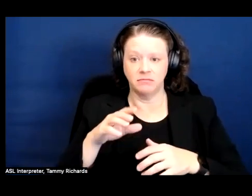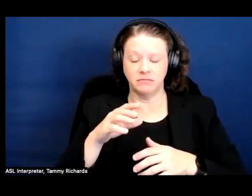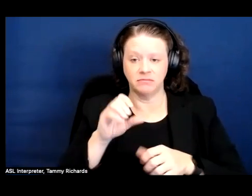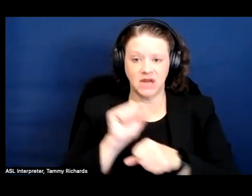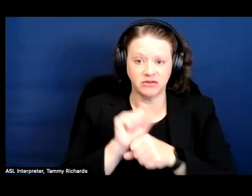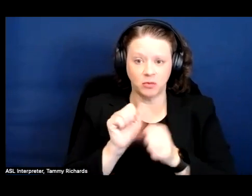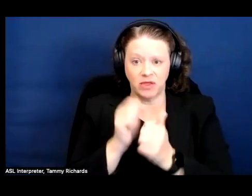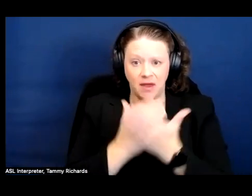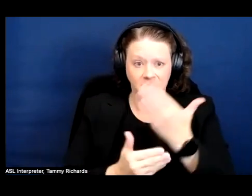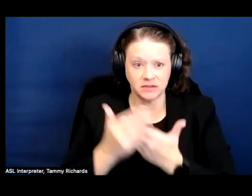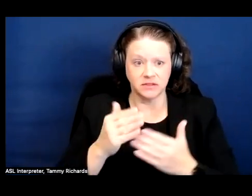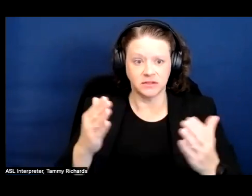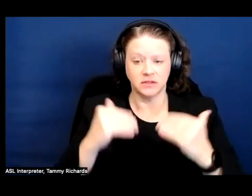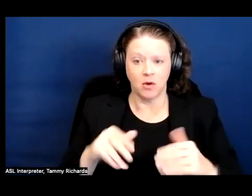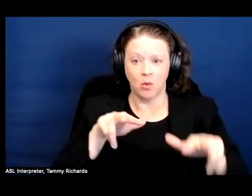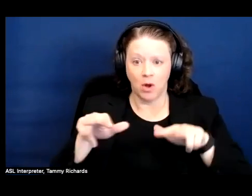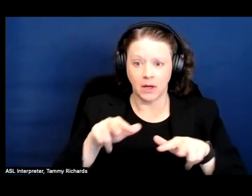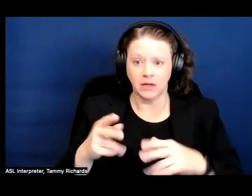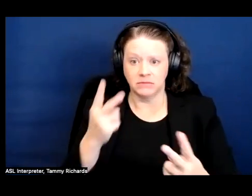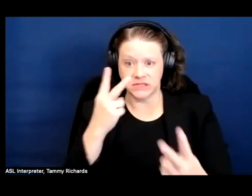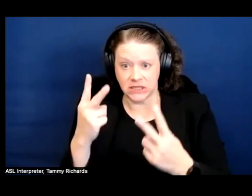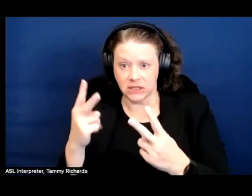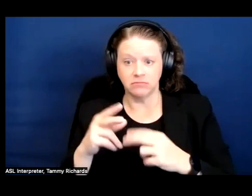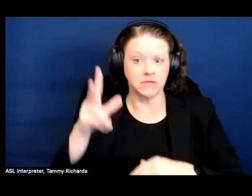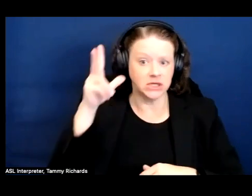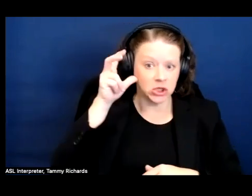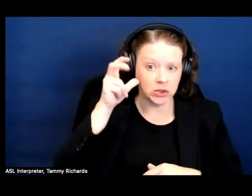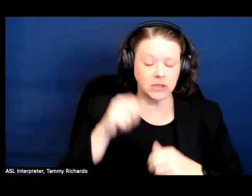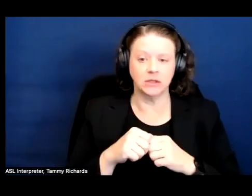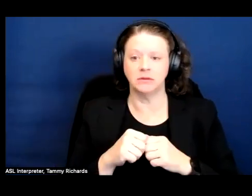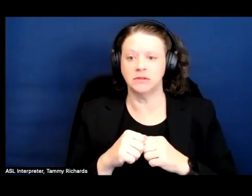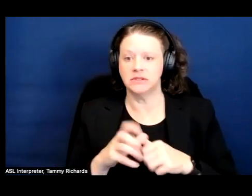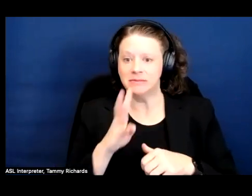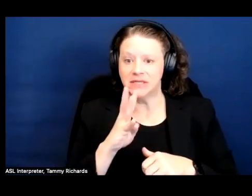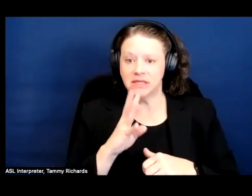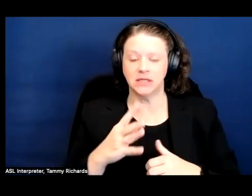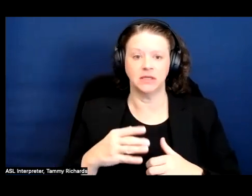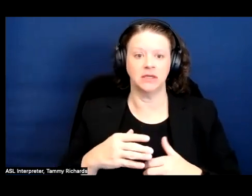And it wouldn't be necessary if the disability is obvious and the need for accommodation is obvious.